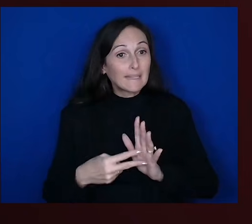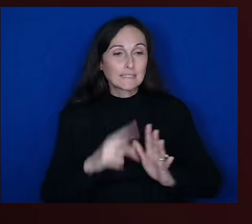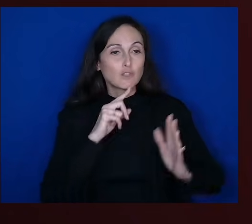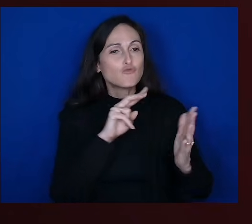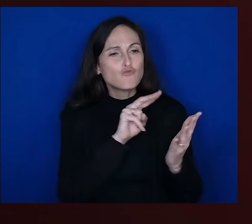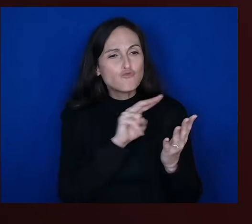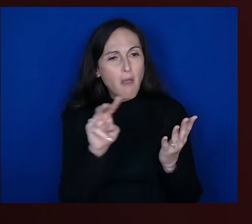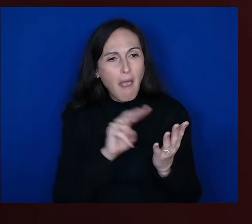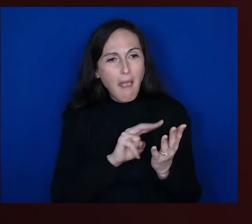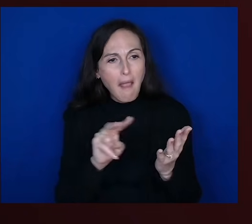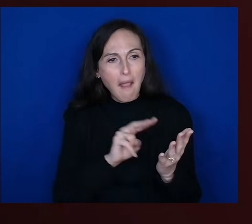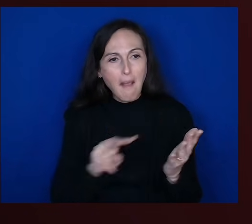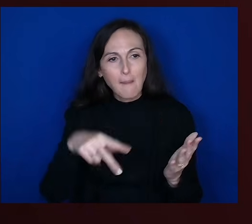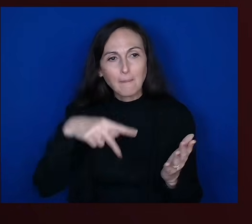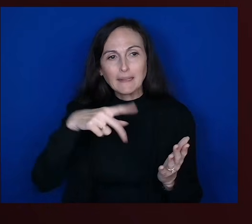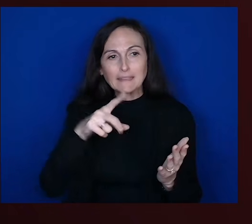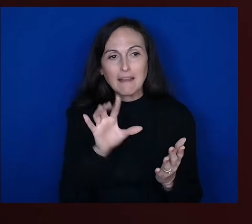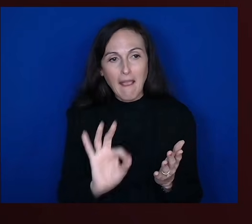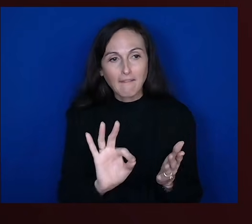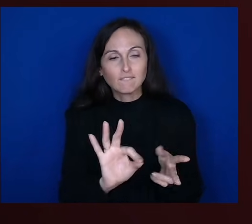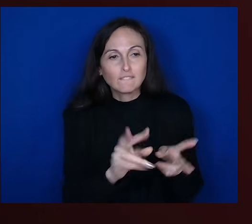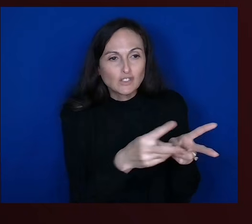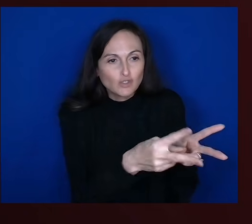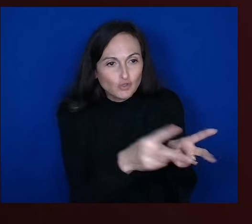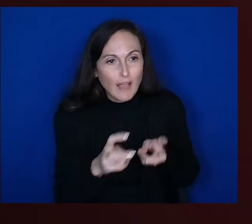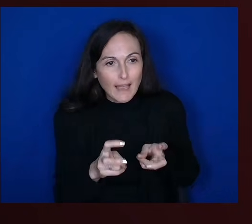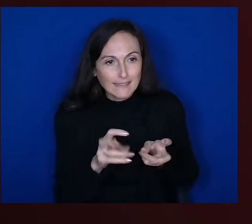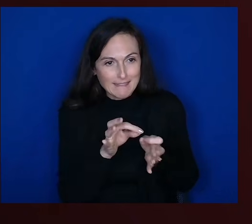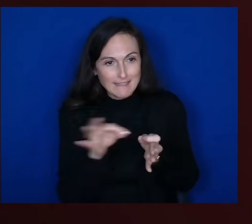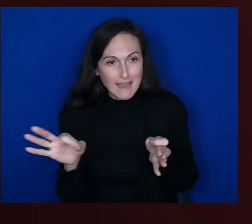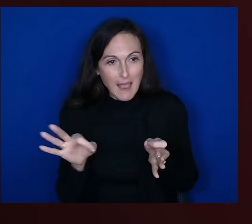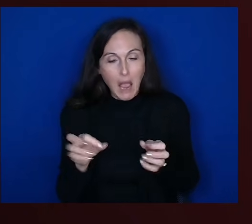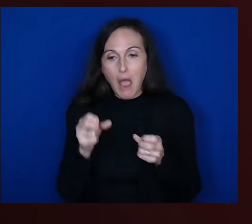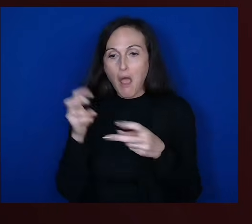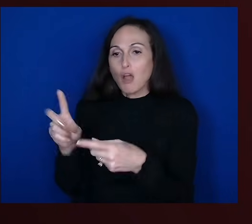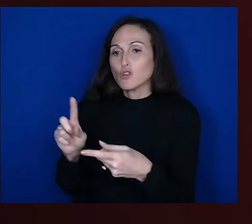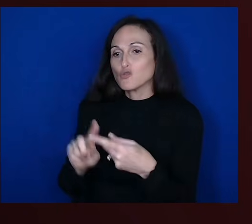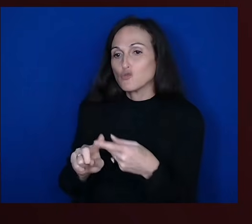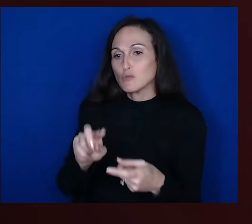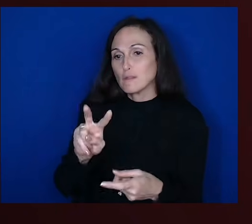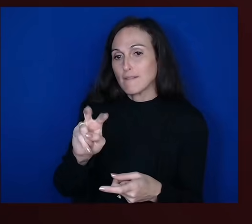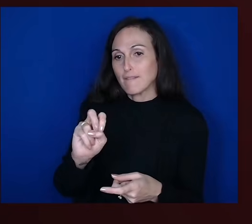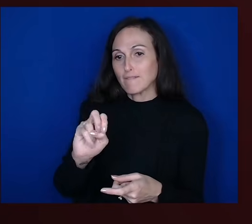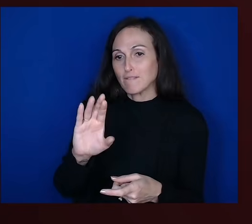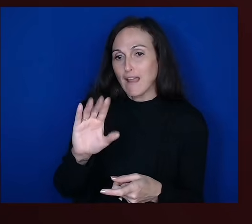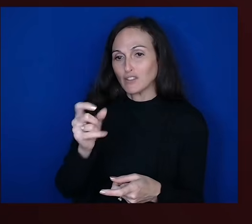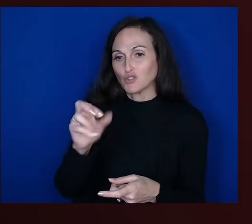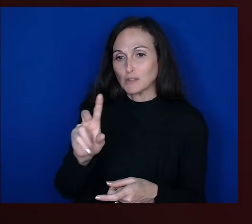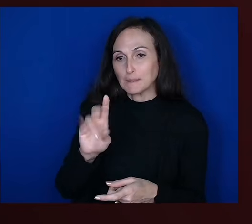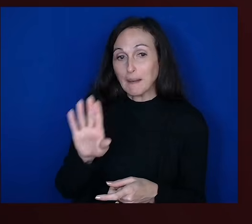it has extracted the text, and it's thrown that in the vector database. So, as Jeremy said, this is not just a toy,